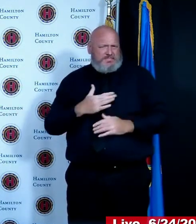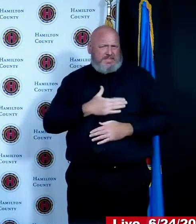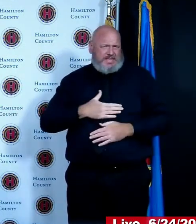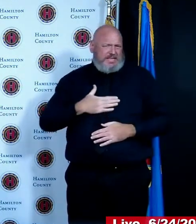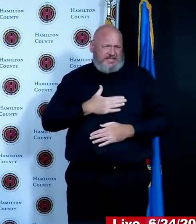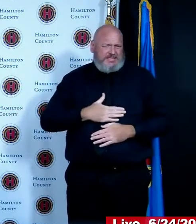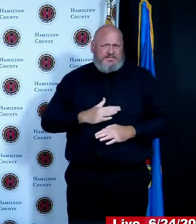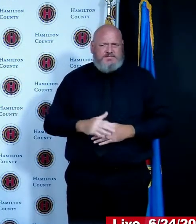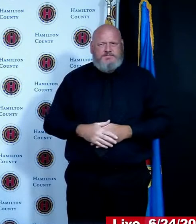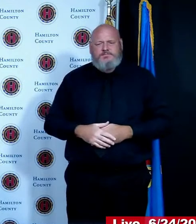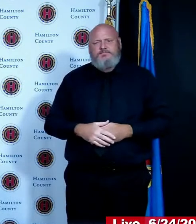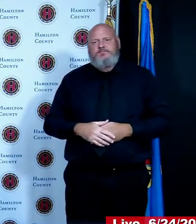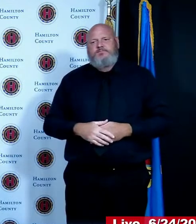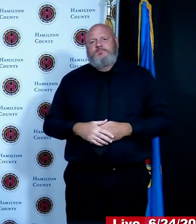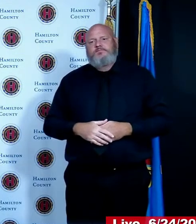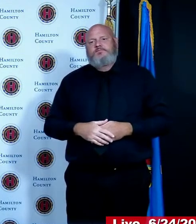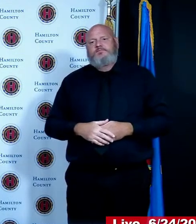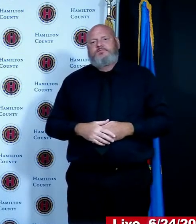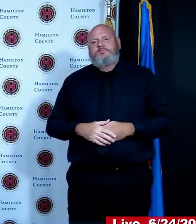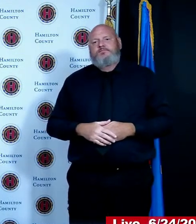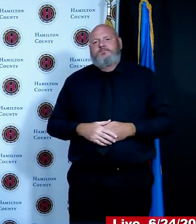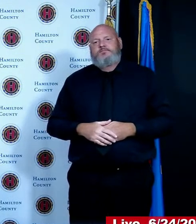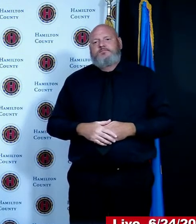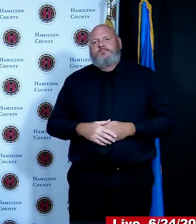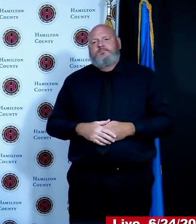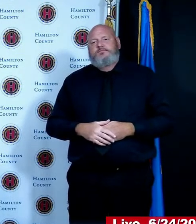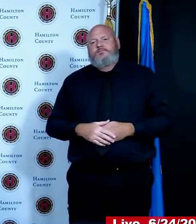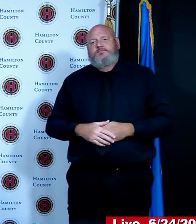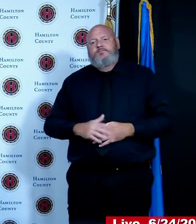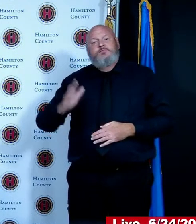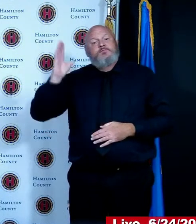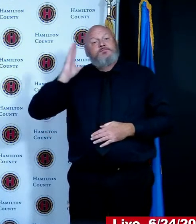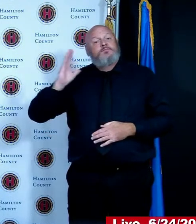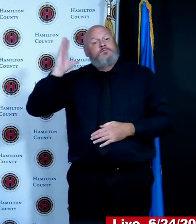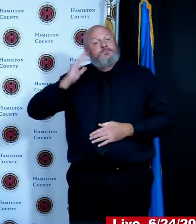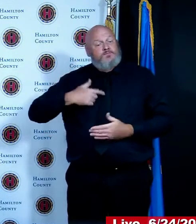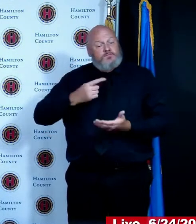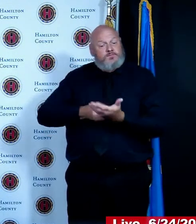Act dollars and how the county is spending those dollars you may remember